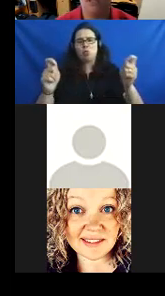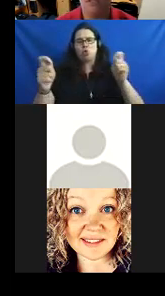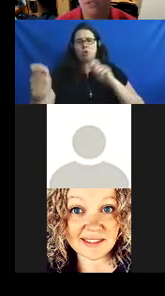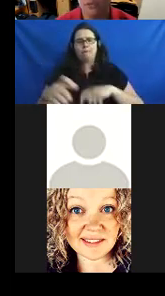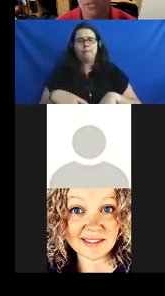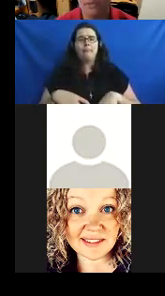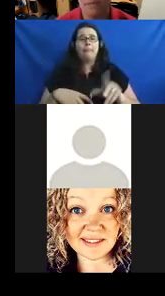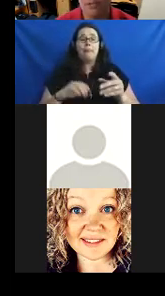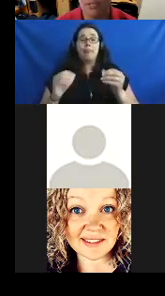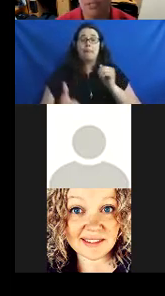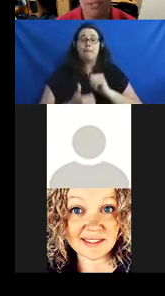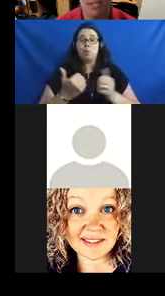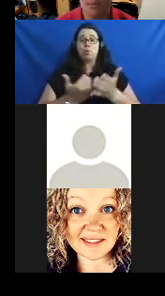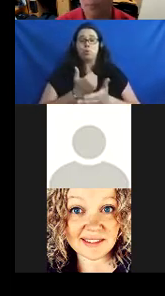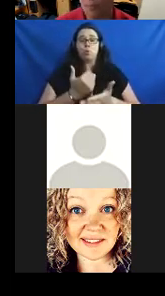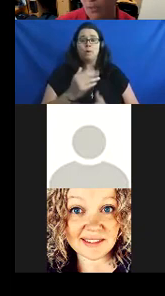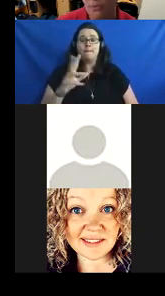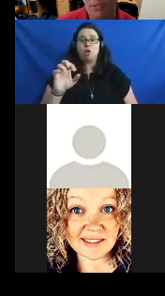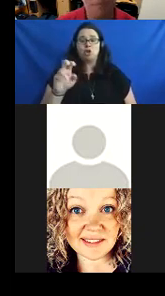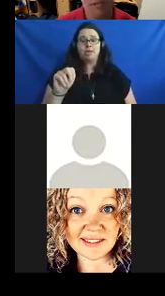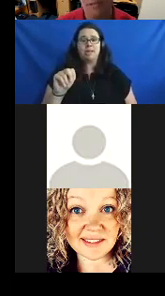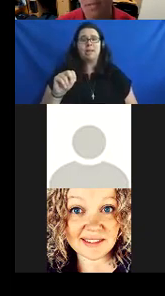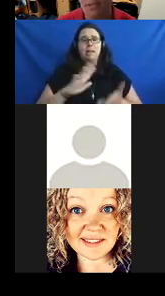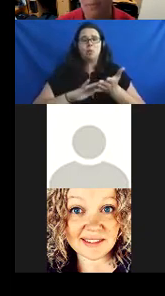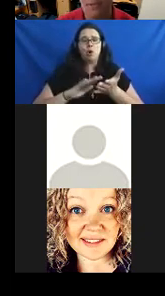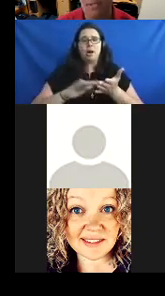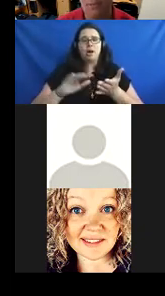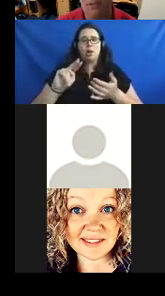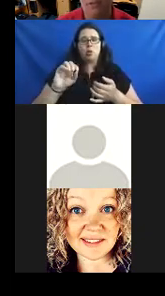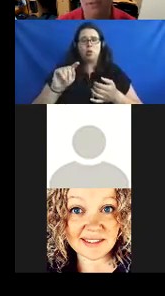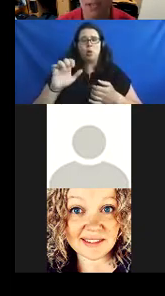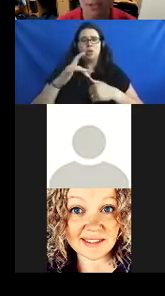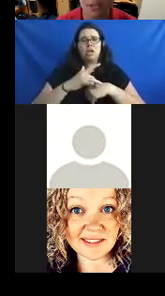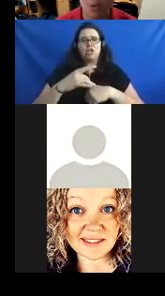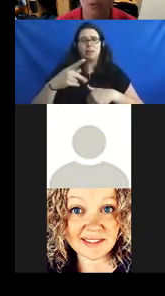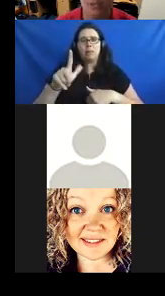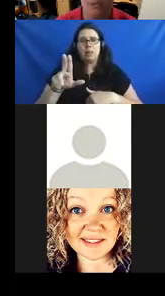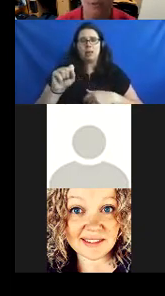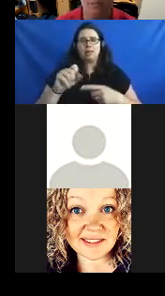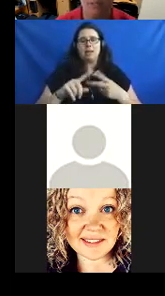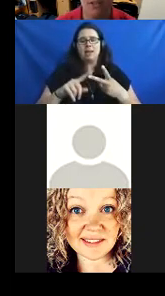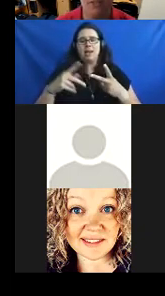THE NEWEST VERSIONS AND THE BRAILLE NOTE TOUCH PLUS AND BRAILLE SENSE POLARIS ARE NOT THE ONLY OPTIONS OUT THERE,